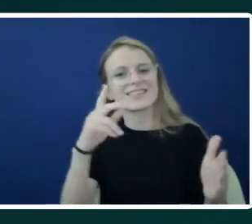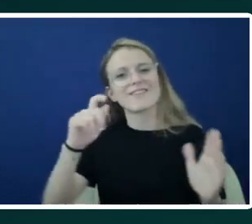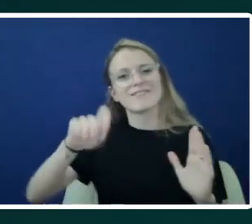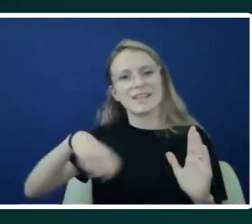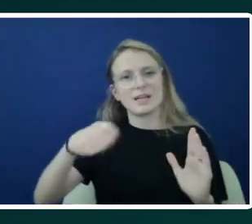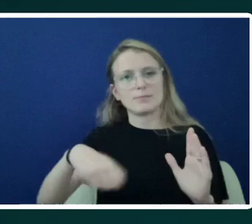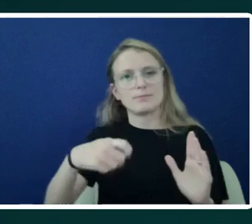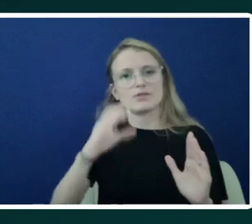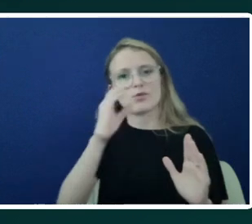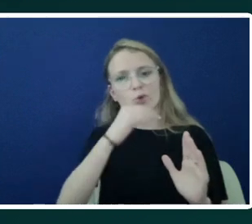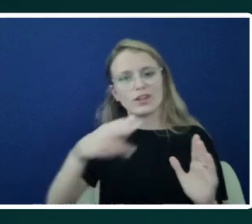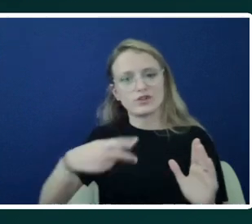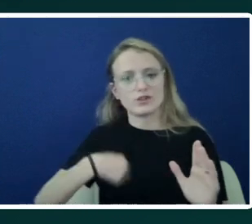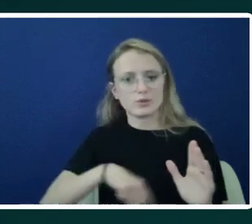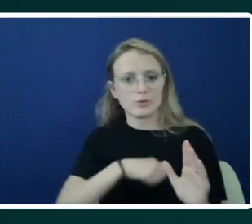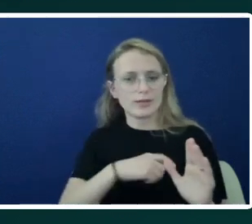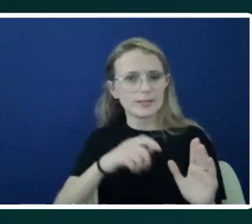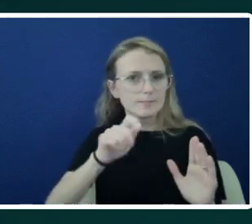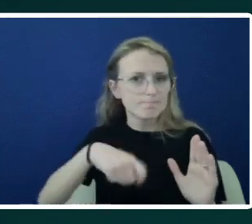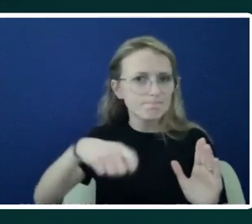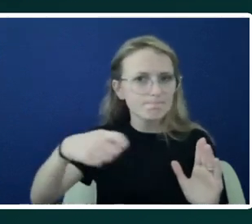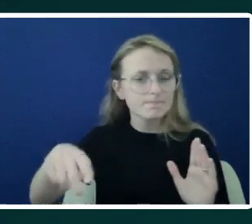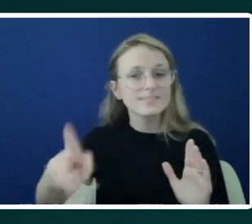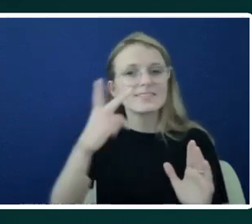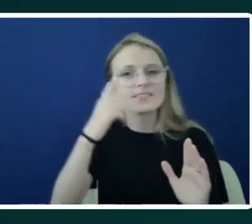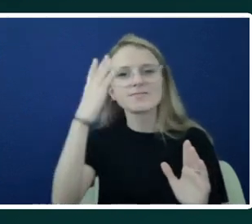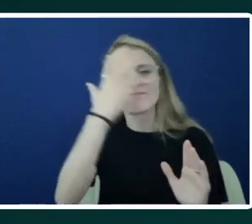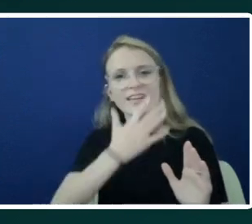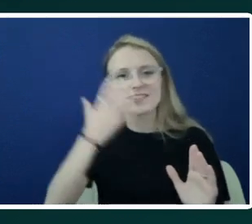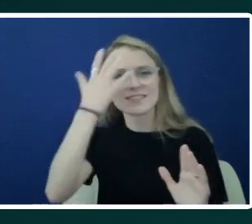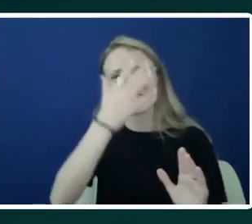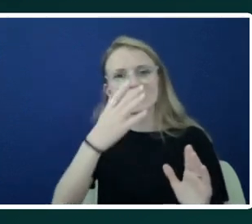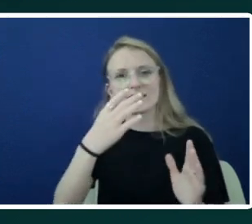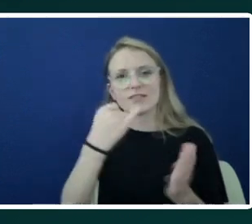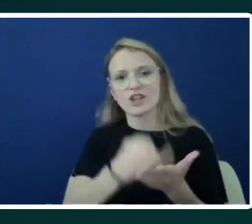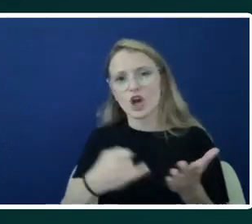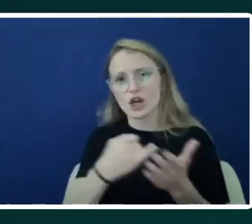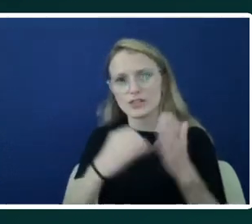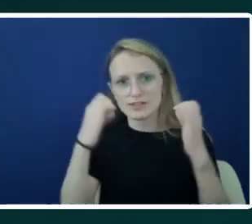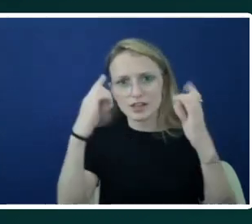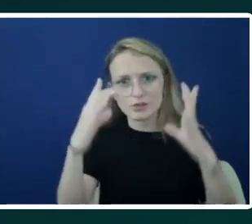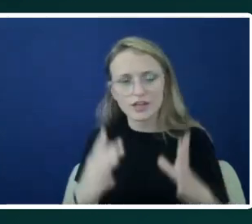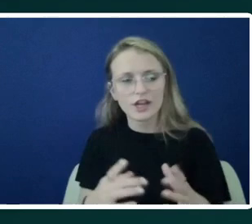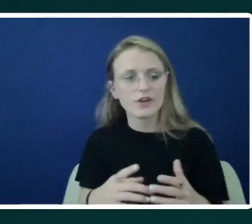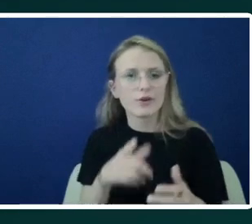you're seeing the faces of the artist educators that are in the exhibition. You're hearing the